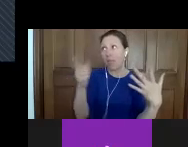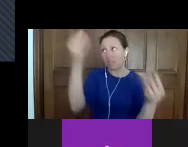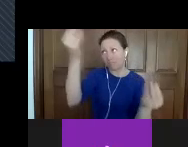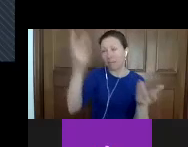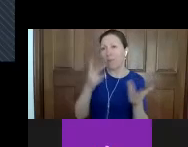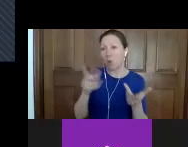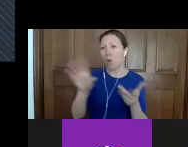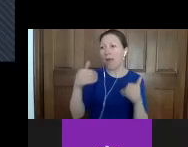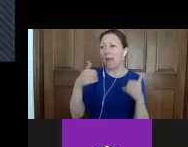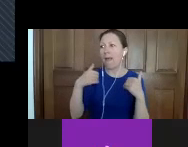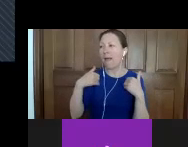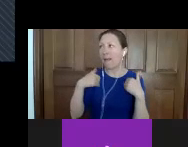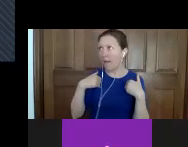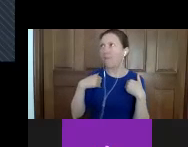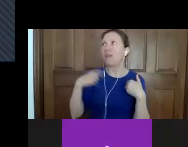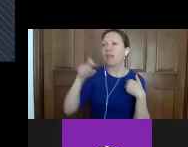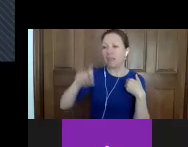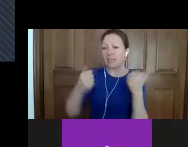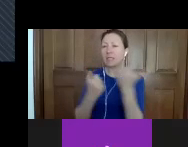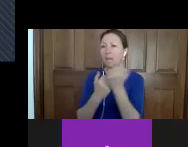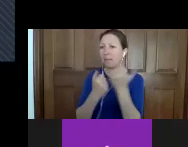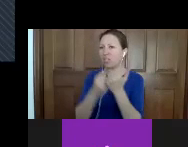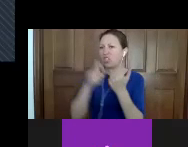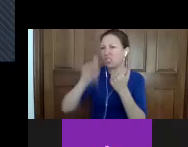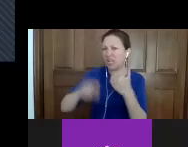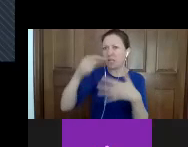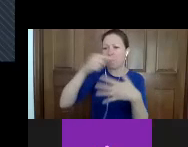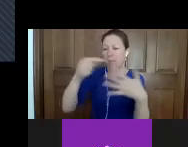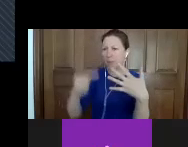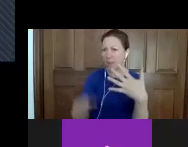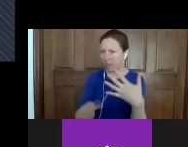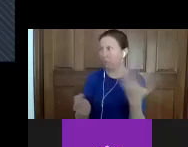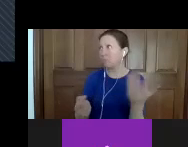managers will have questions about how your technology, your assistive technology or your